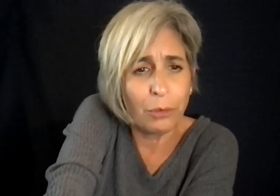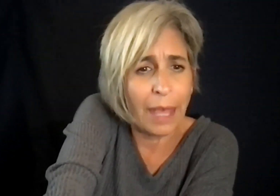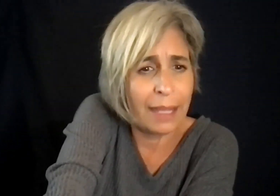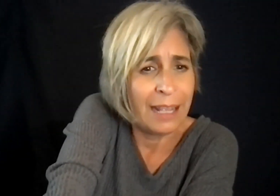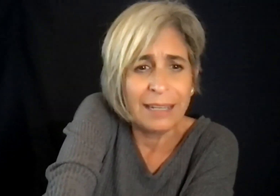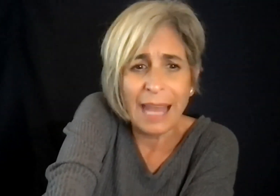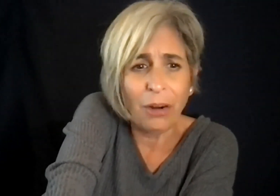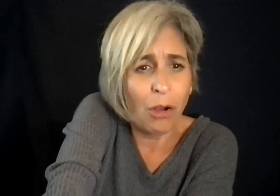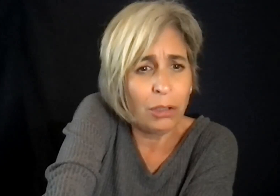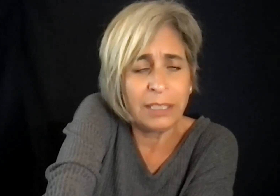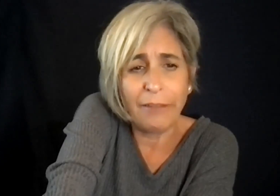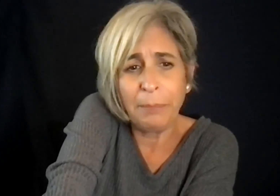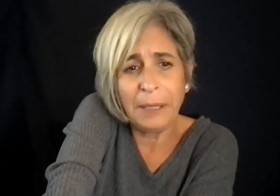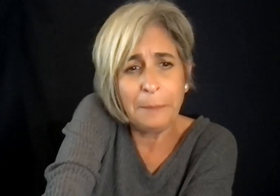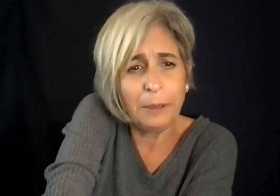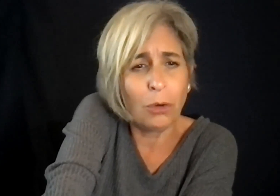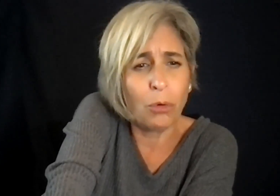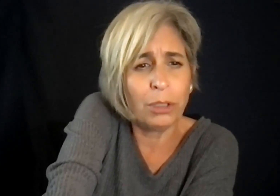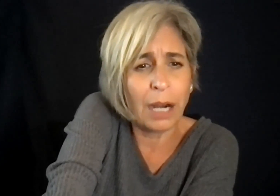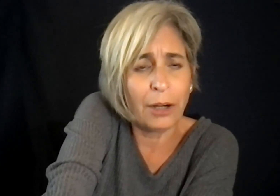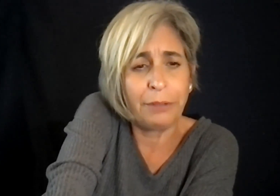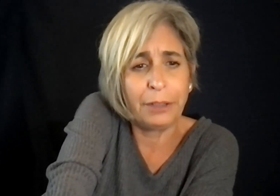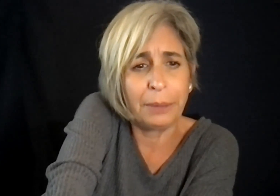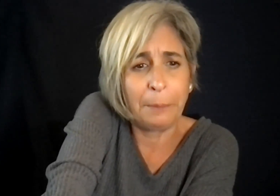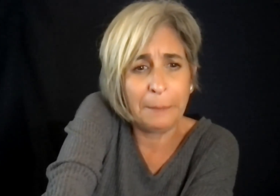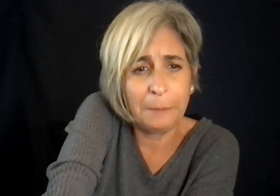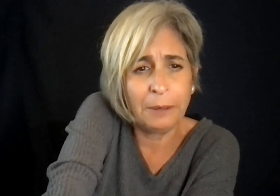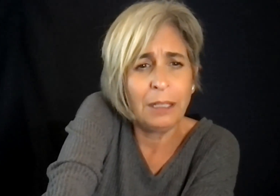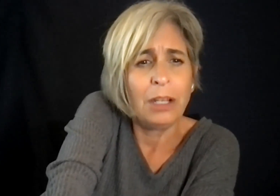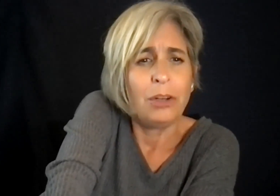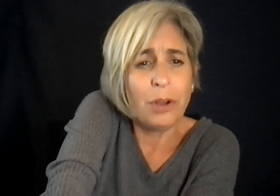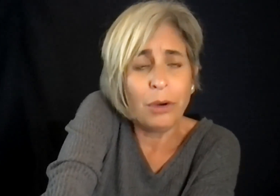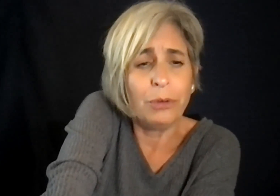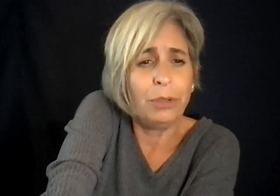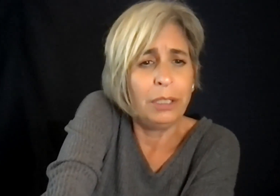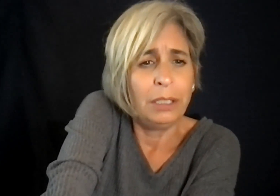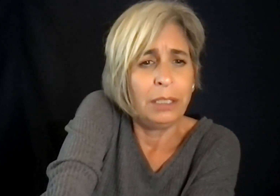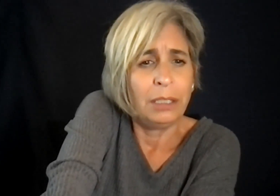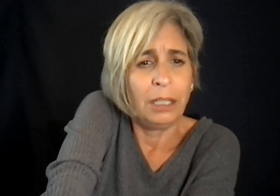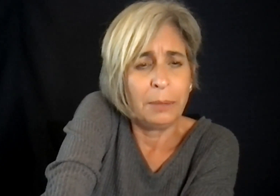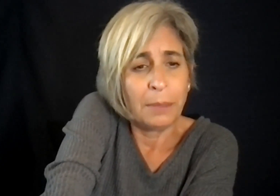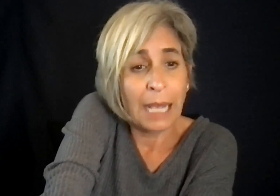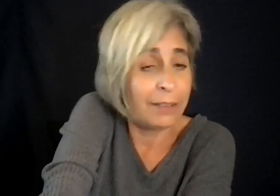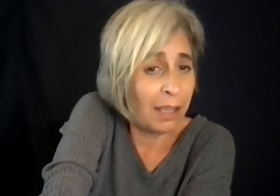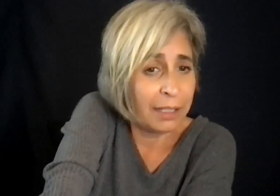know that not all deaf people or hard of hearing people know how to sign